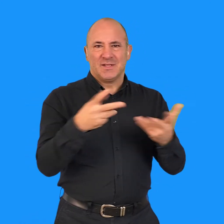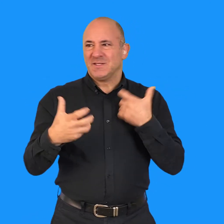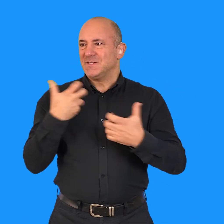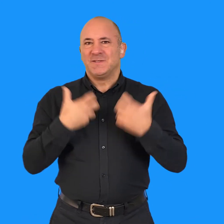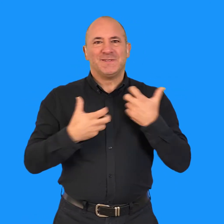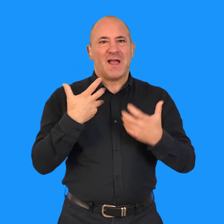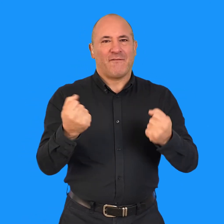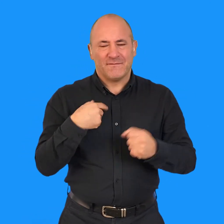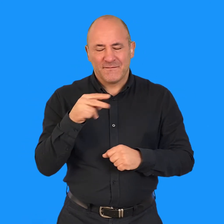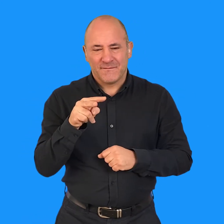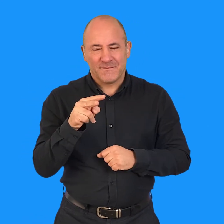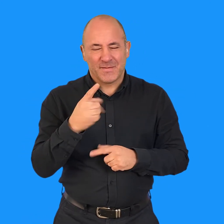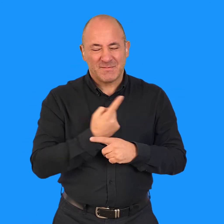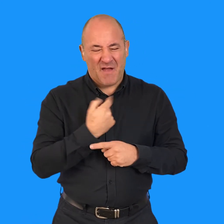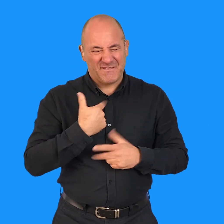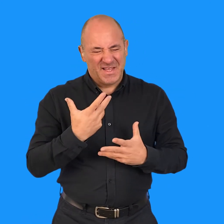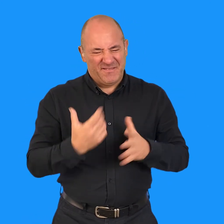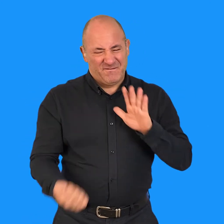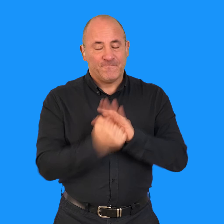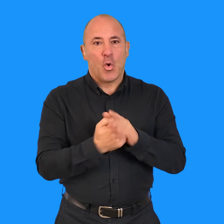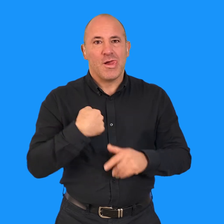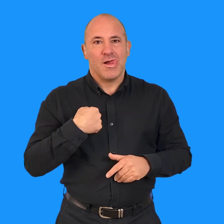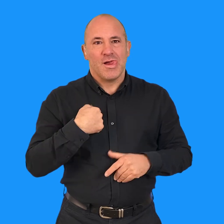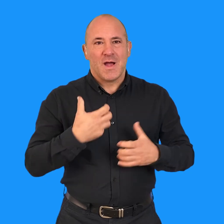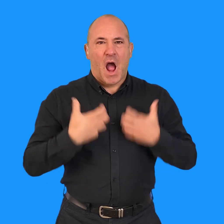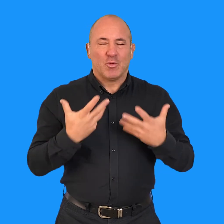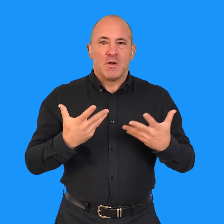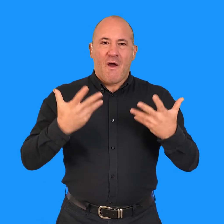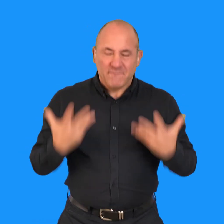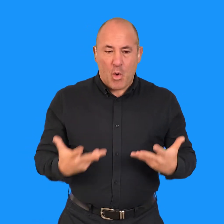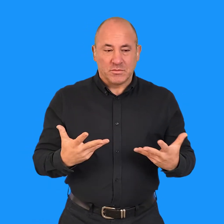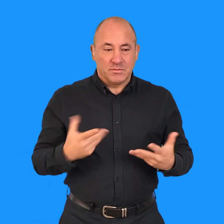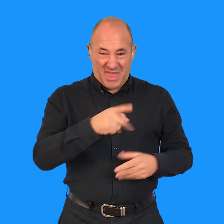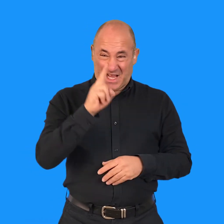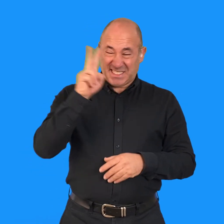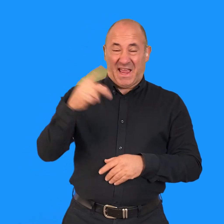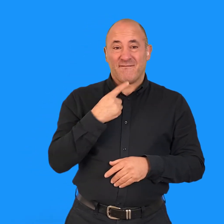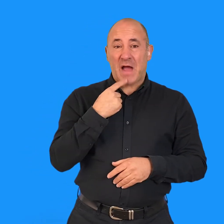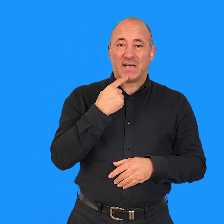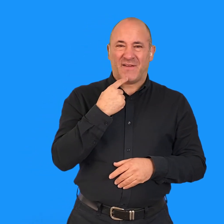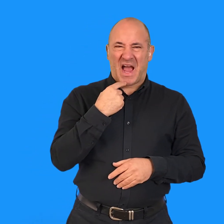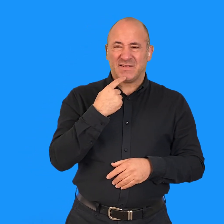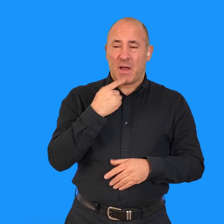And then I was really angry at myself 'cause I was like, "Of course, they can see lips moving,